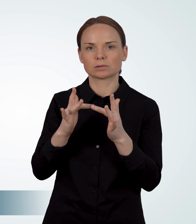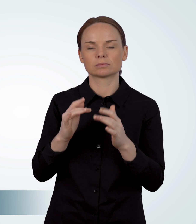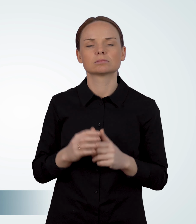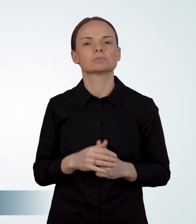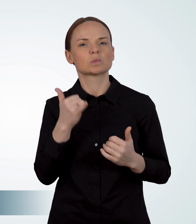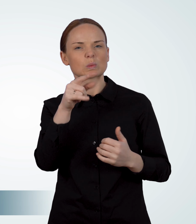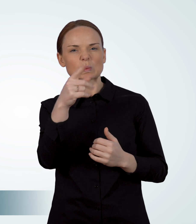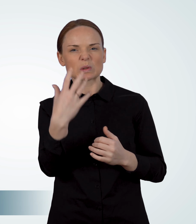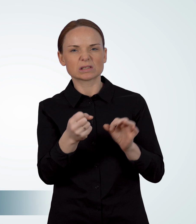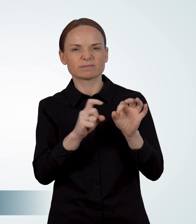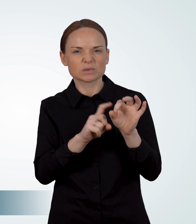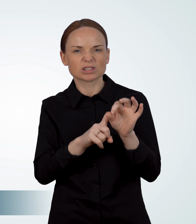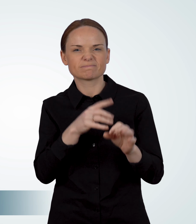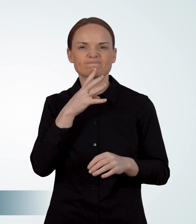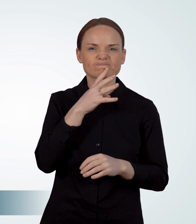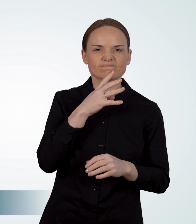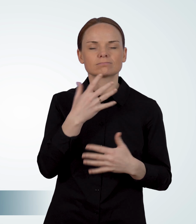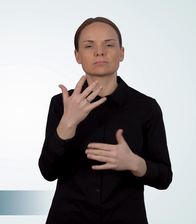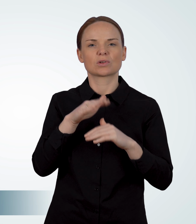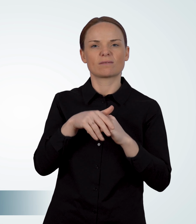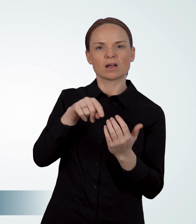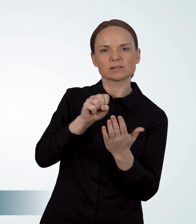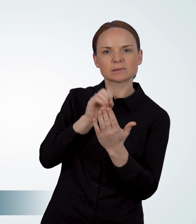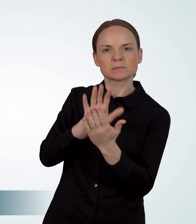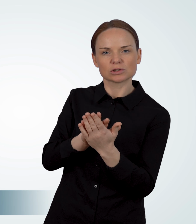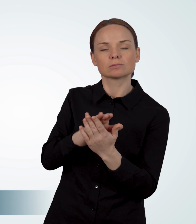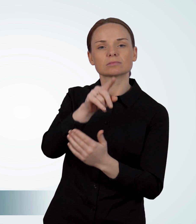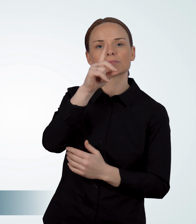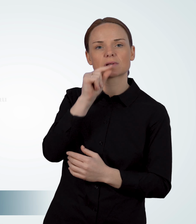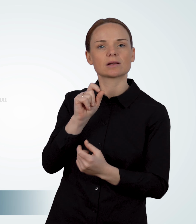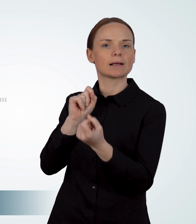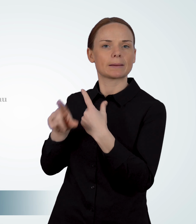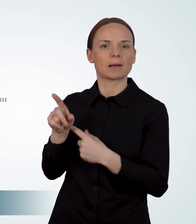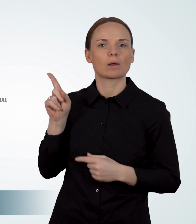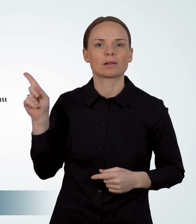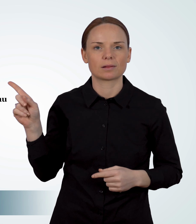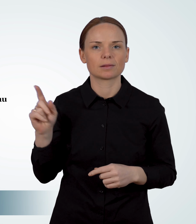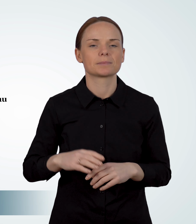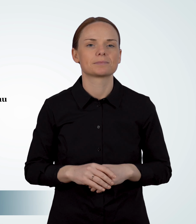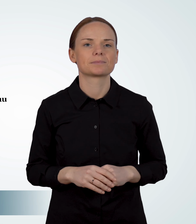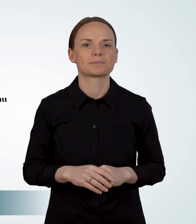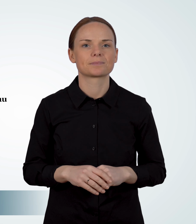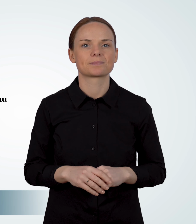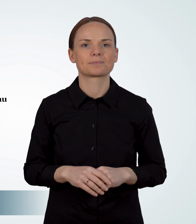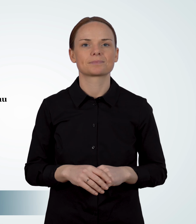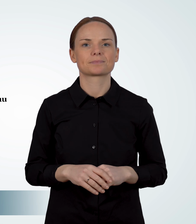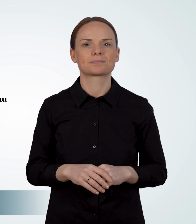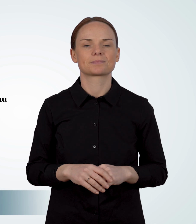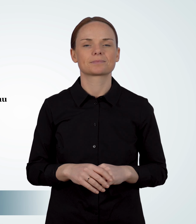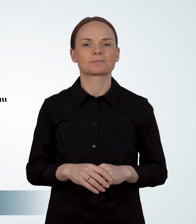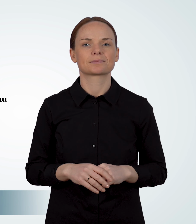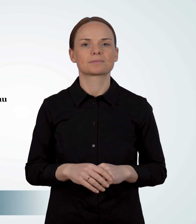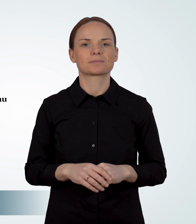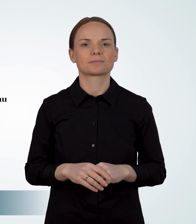If you have any questions about making a submission, please email HousingandHomelessnessPlan@dss.gov.au.